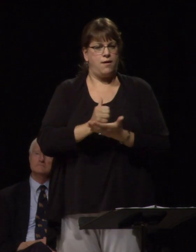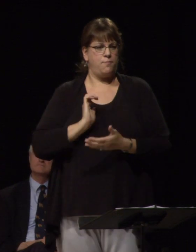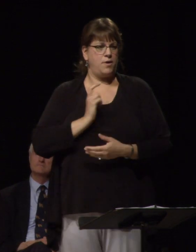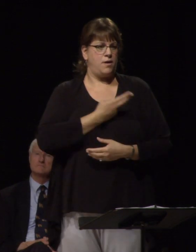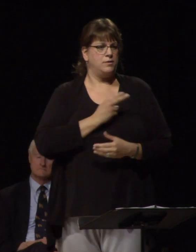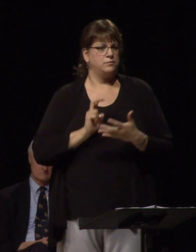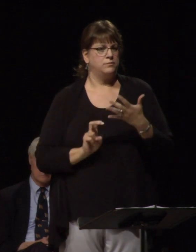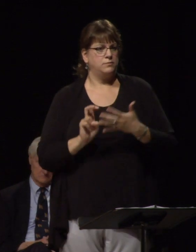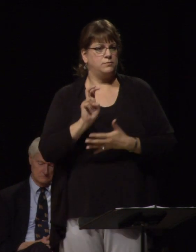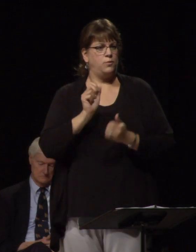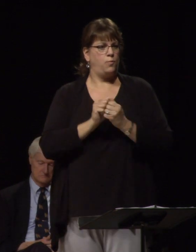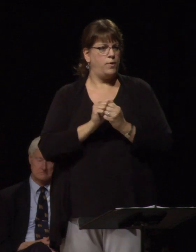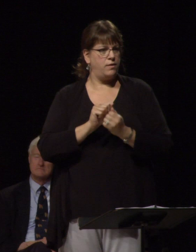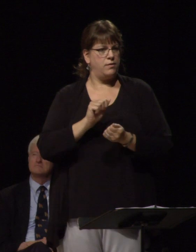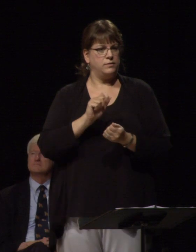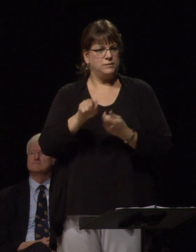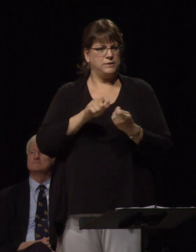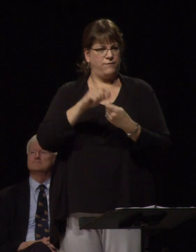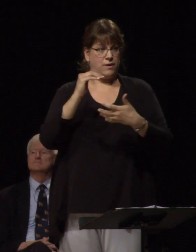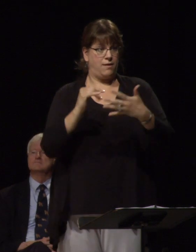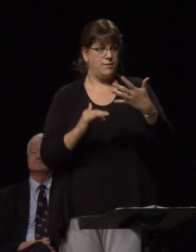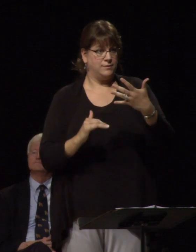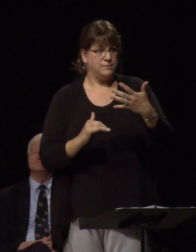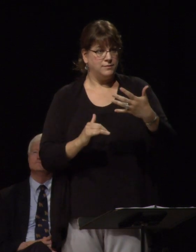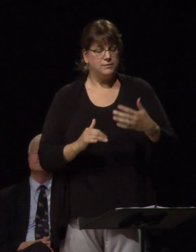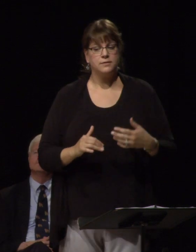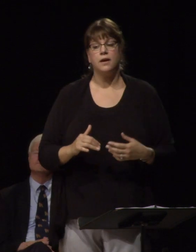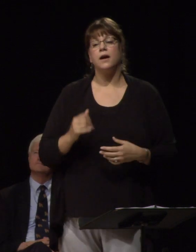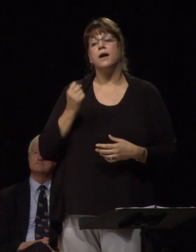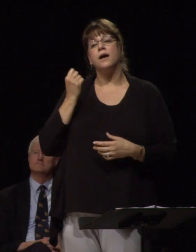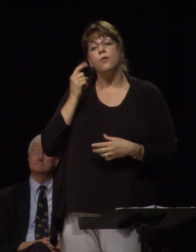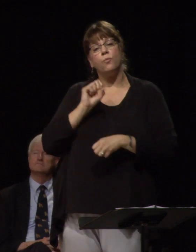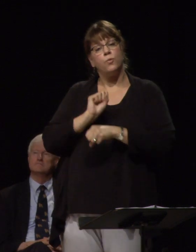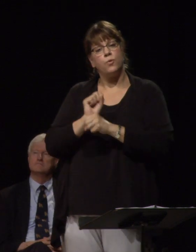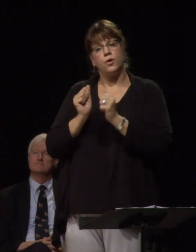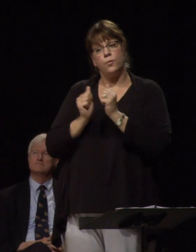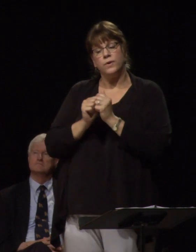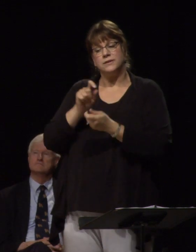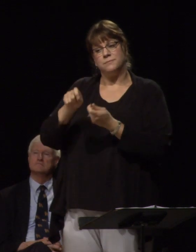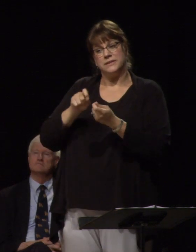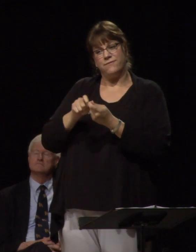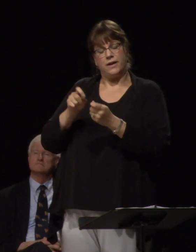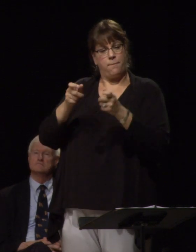CONVERSATIONS ABOUT TRAINING FOR BOTH MANAGERS AND INDIVIDUAL CONTRIBUTORS, ESPECIALLY FOR